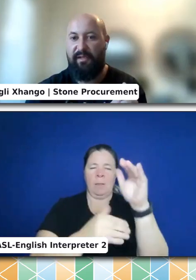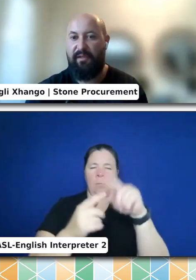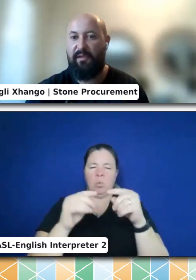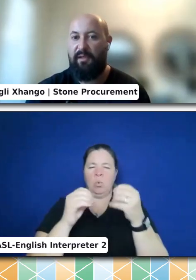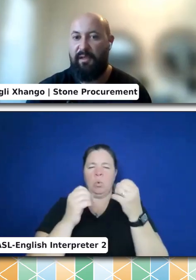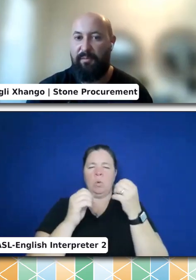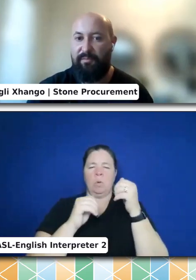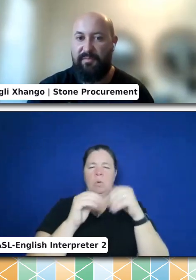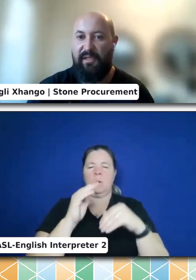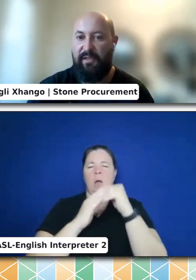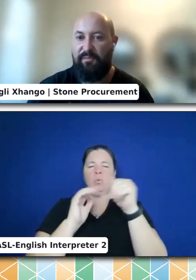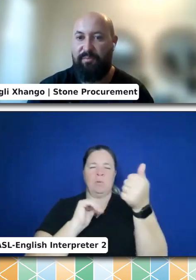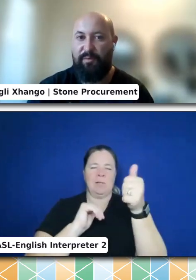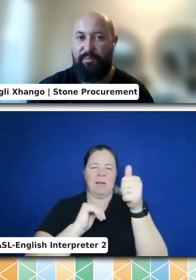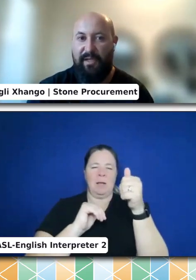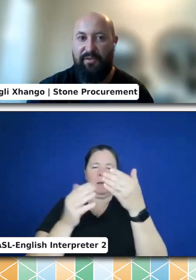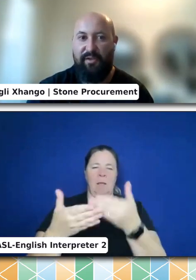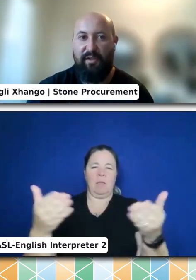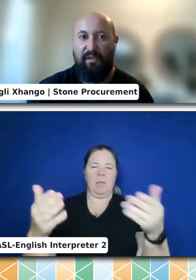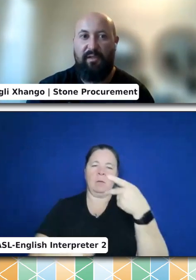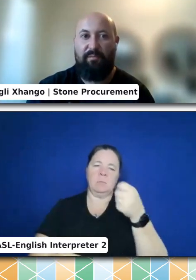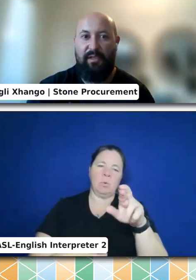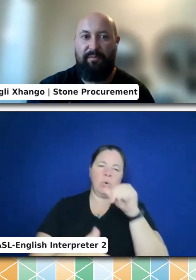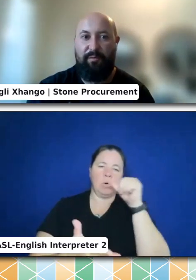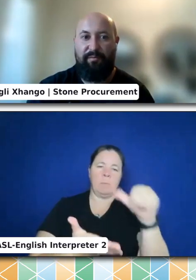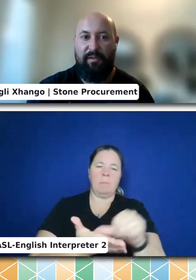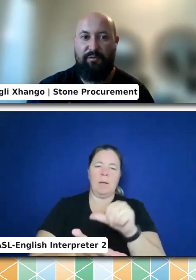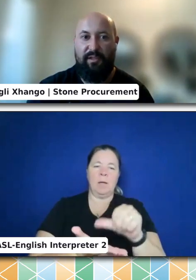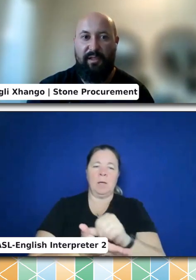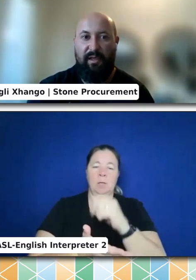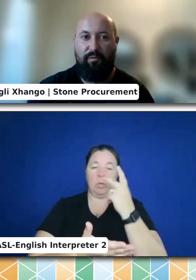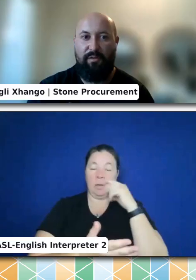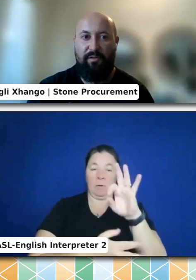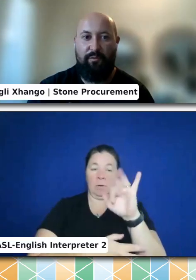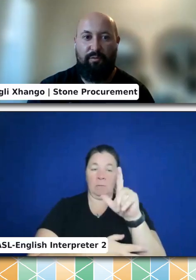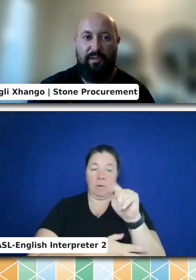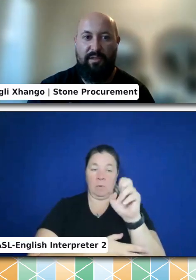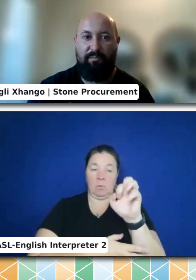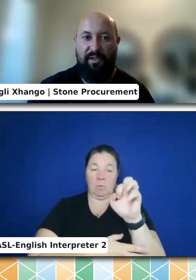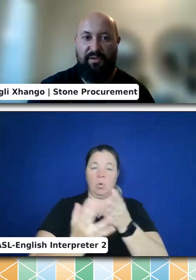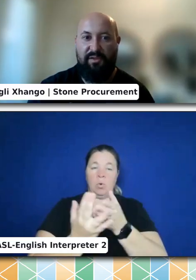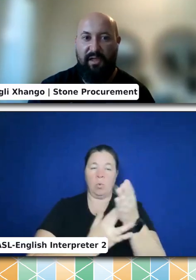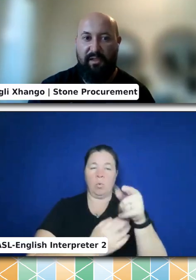10 items per page. But if you filter it out through the budget side.